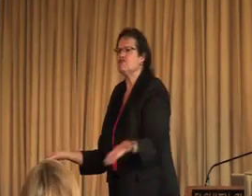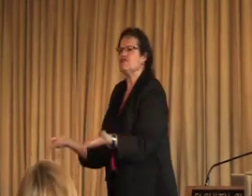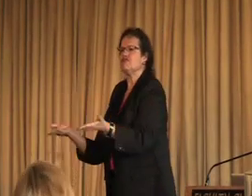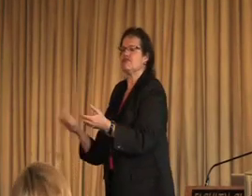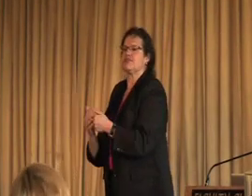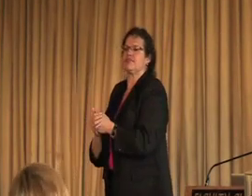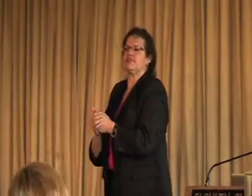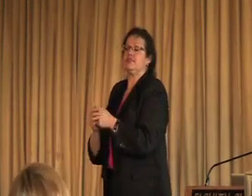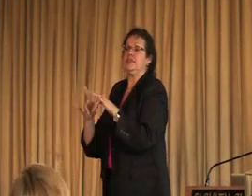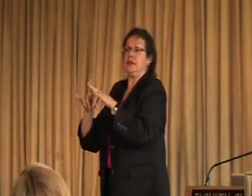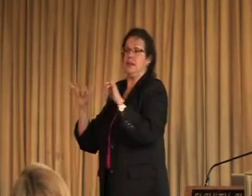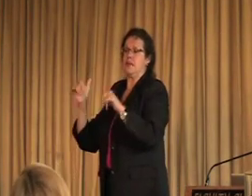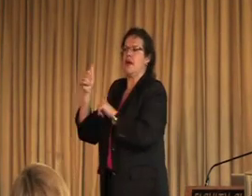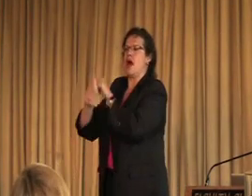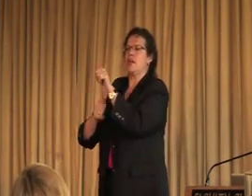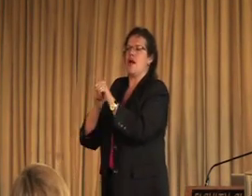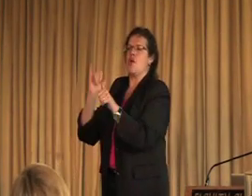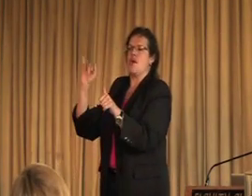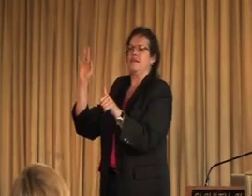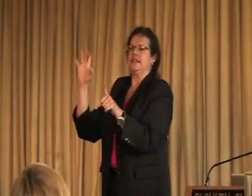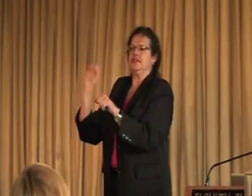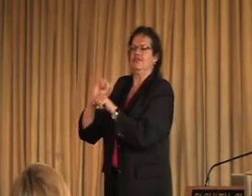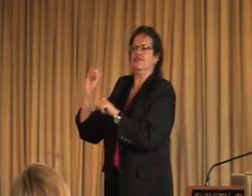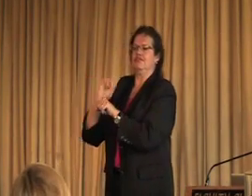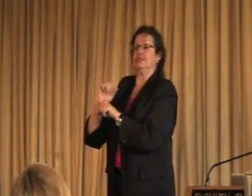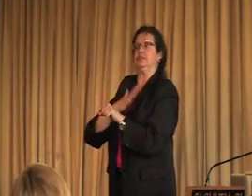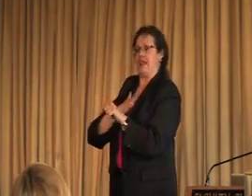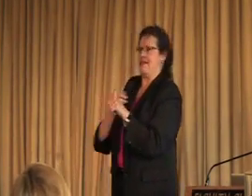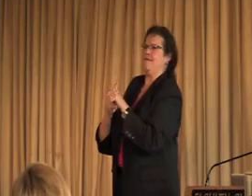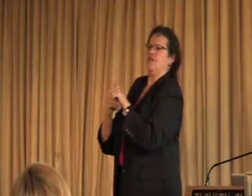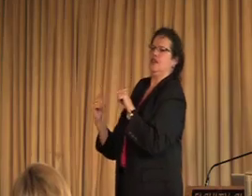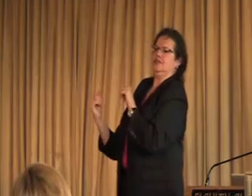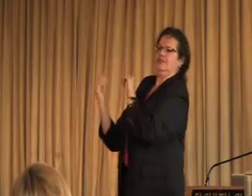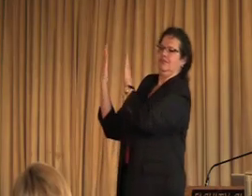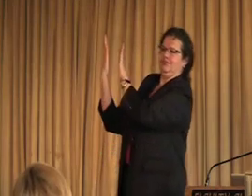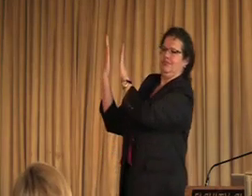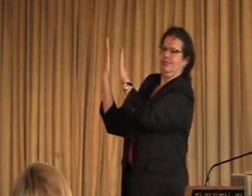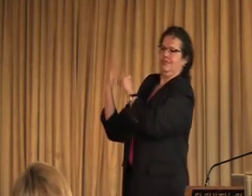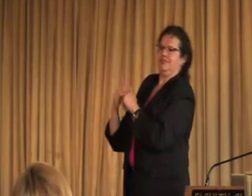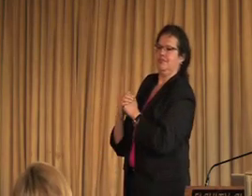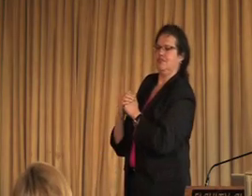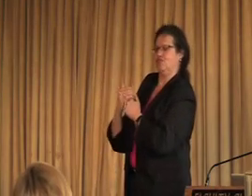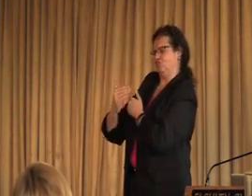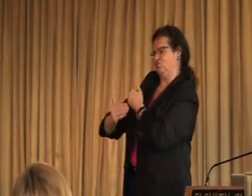attending Gallaudet University, and David and Polly were leaders of that club. And that